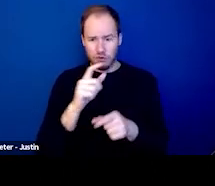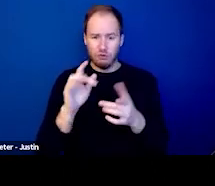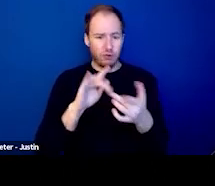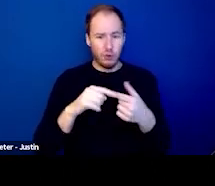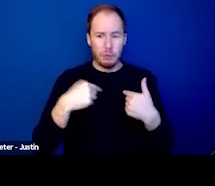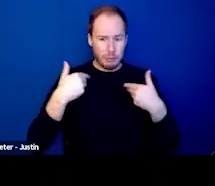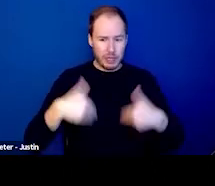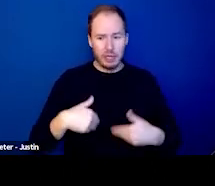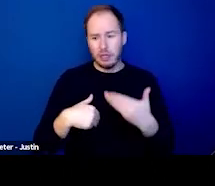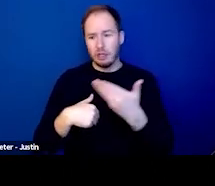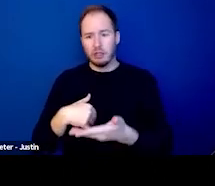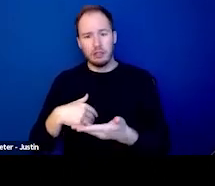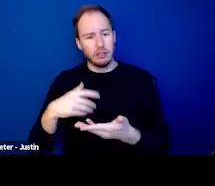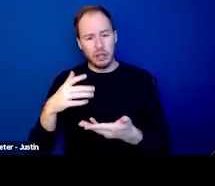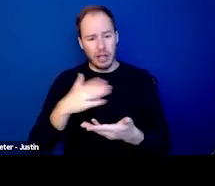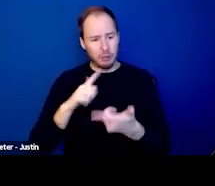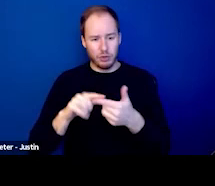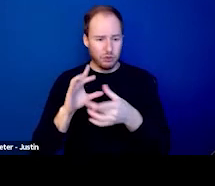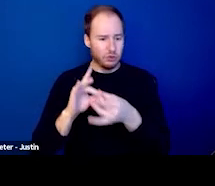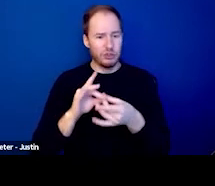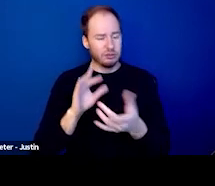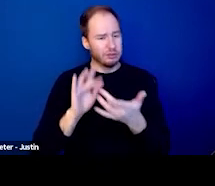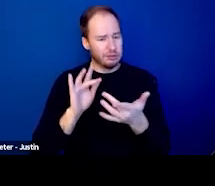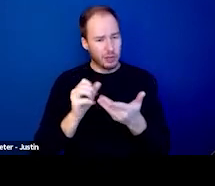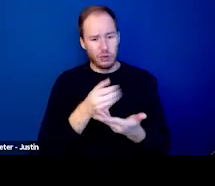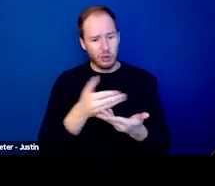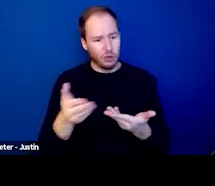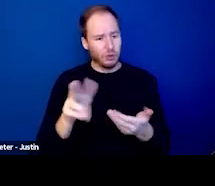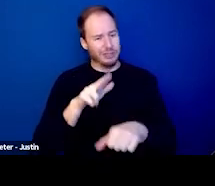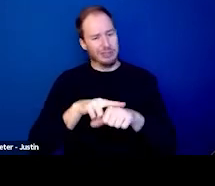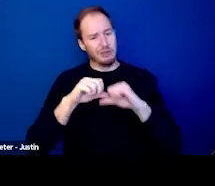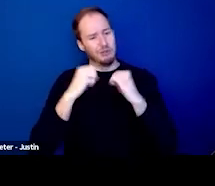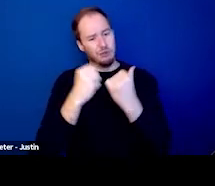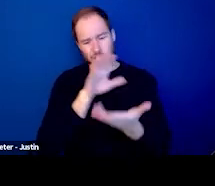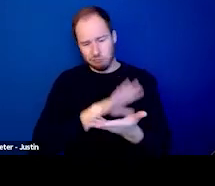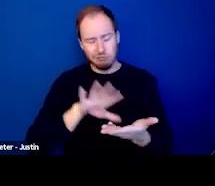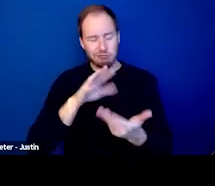so that we can make sure you get connected. There's the National Association Crisis Organization Directors.